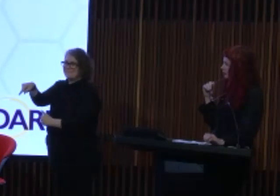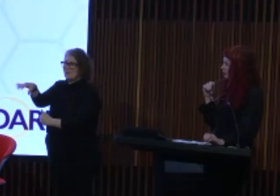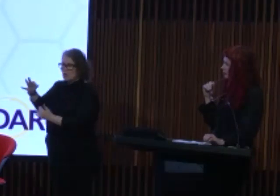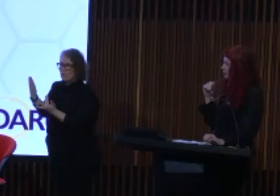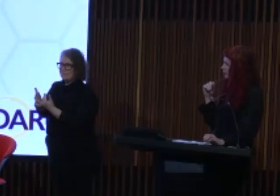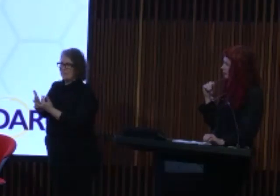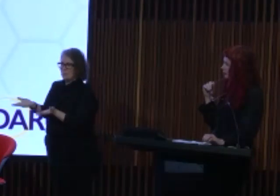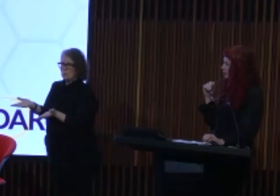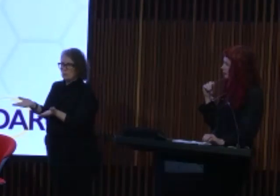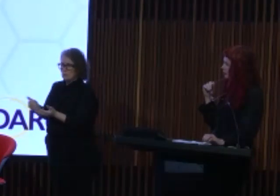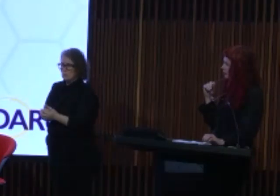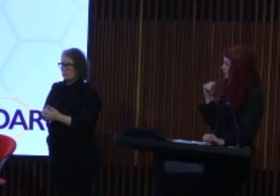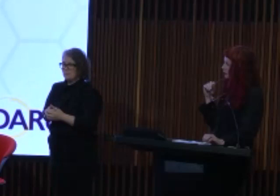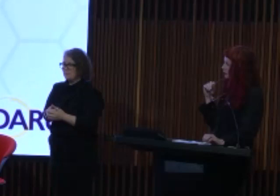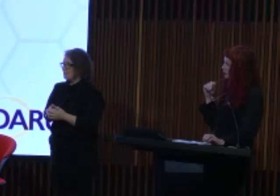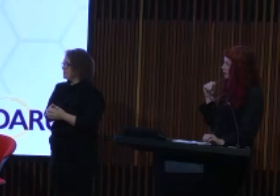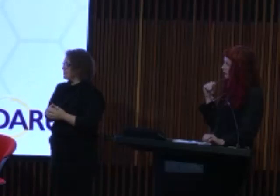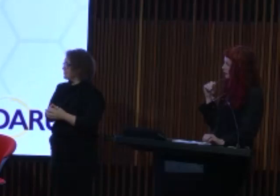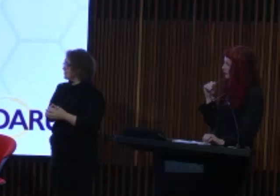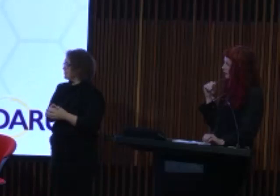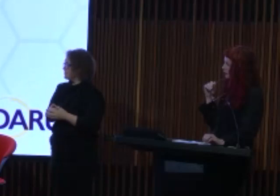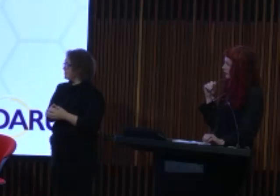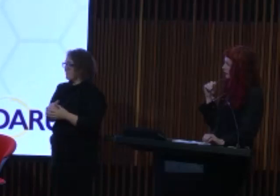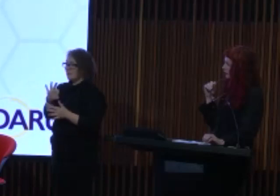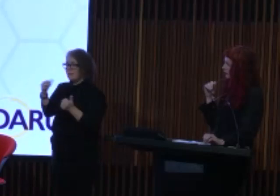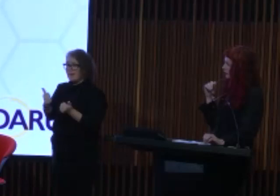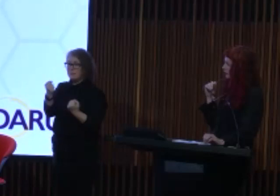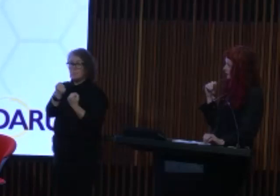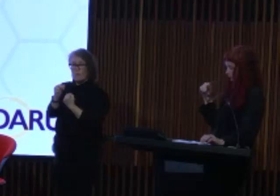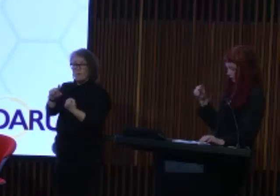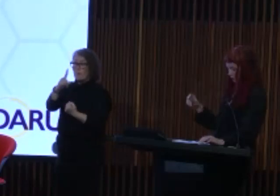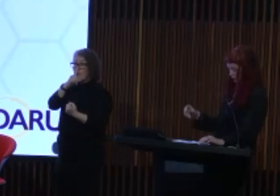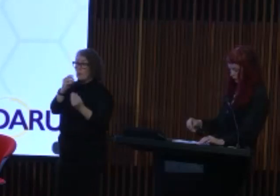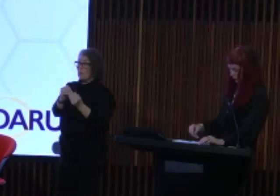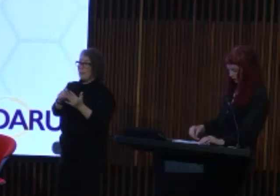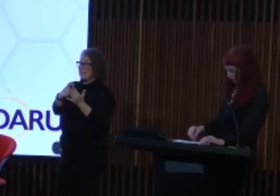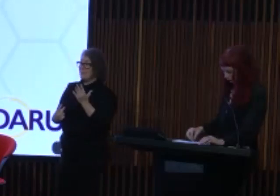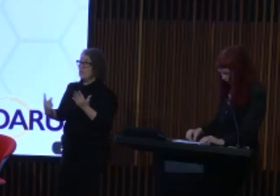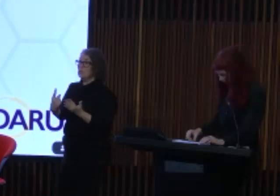often. Not enough support for people with disabilities at risk of offending and becoming